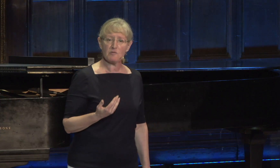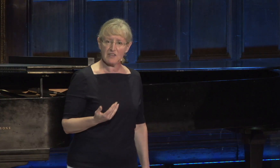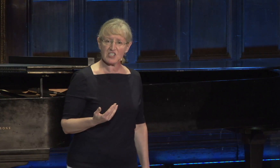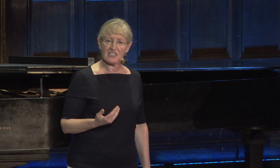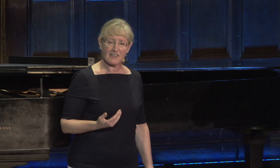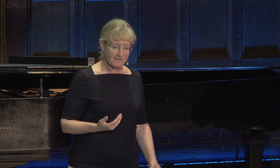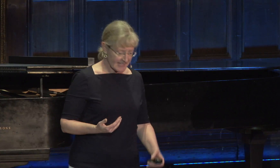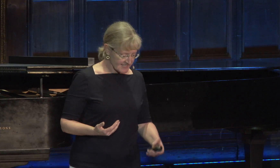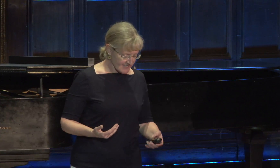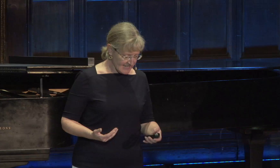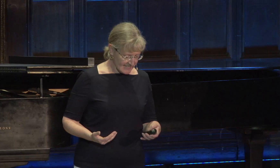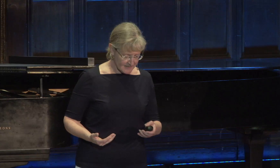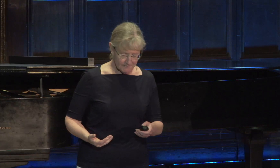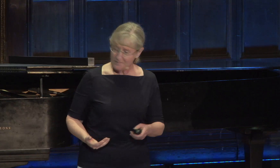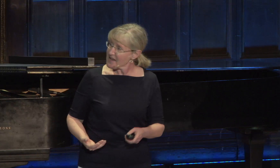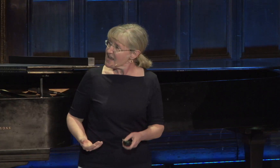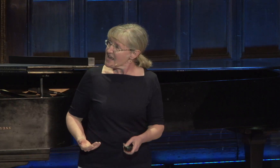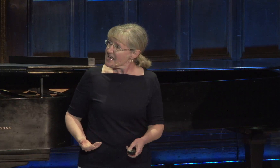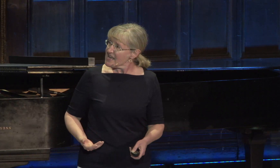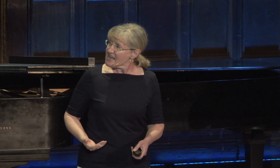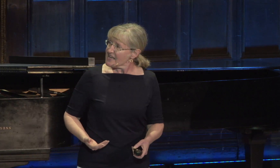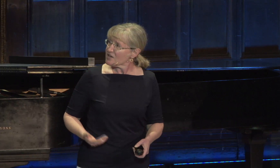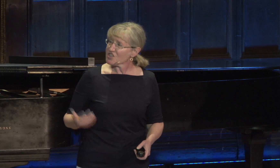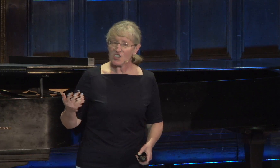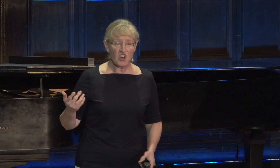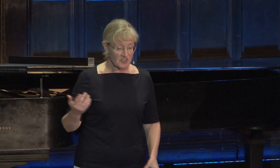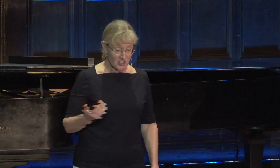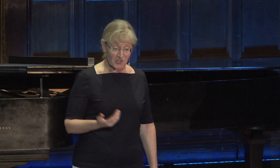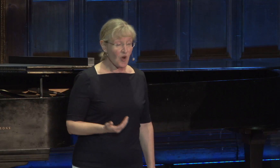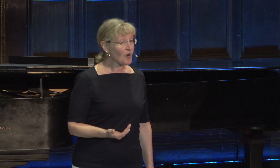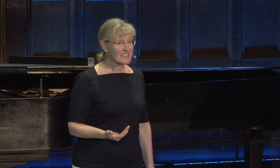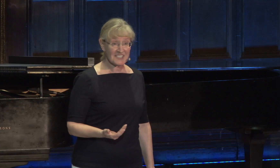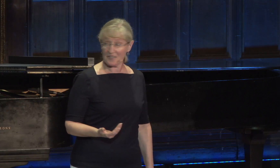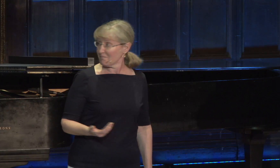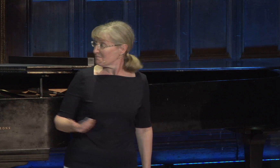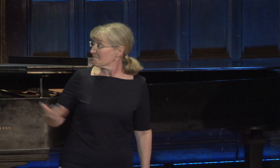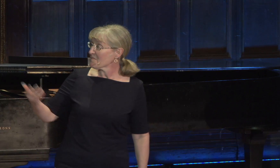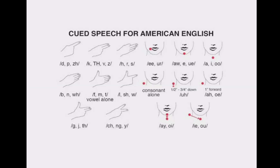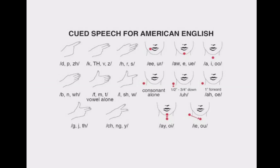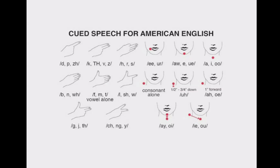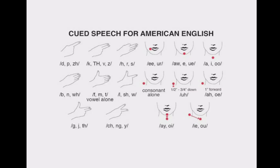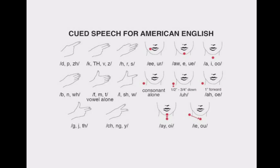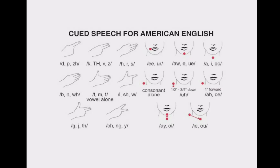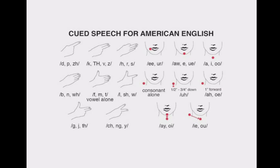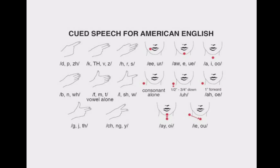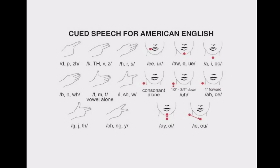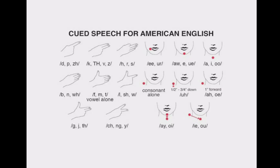through vision if that's the need. Here's the chart that shows the whole system on one page,